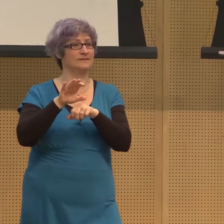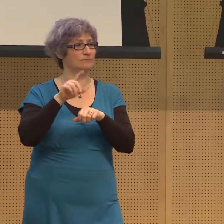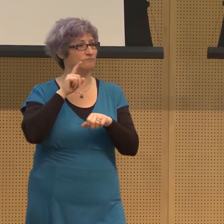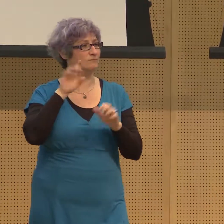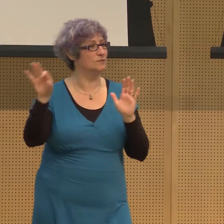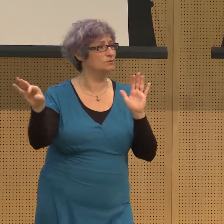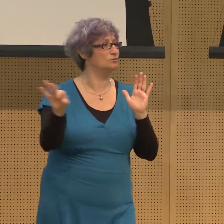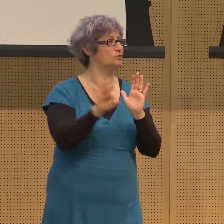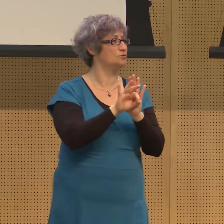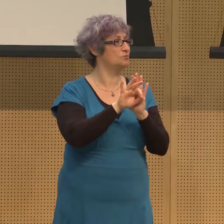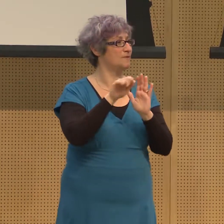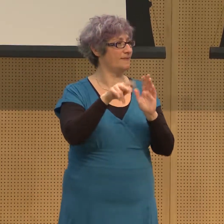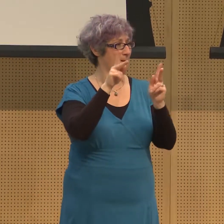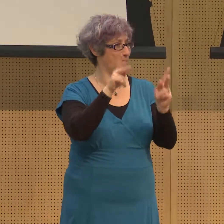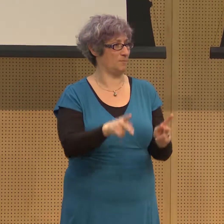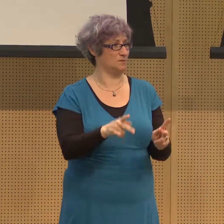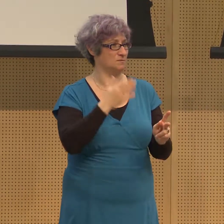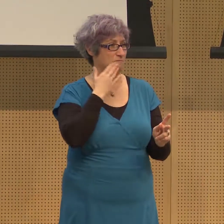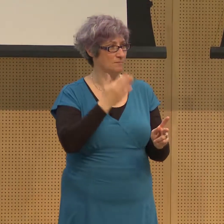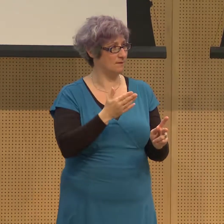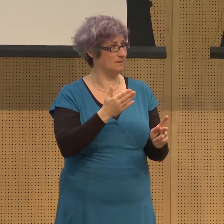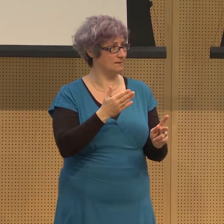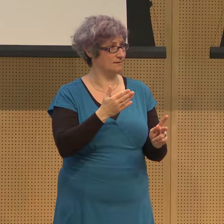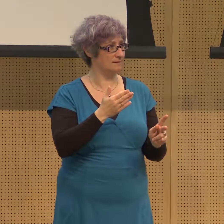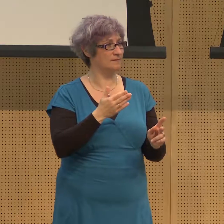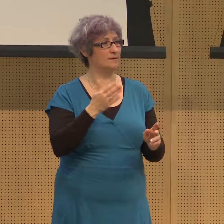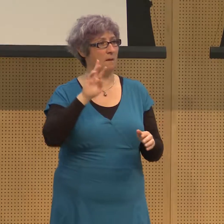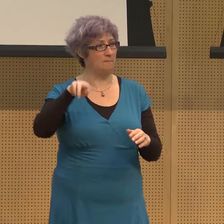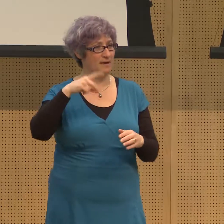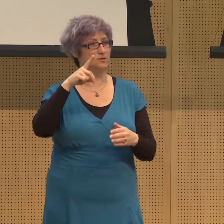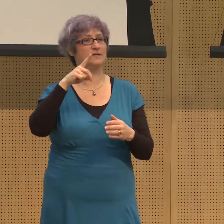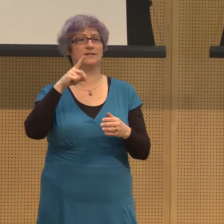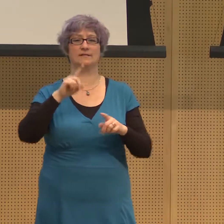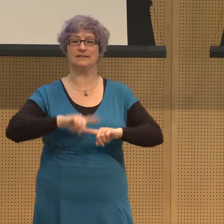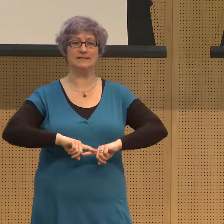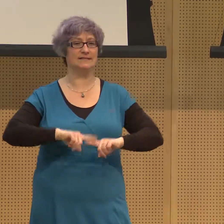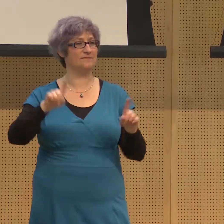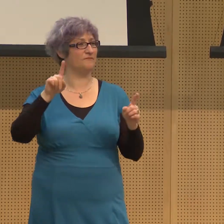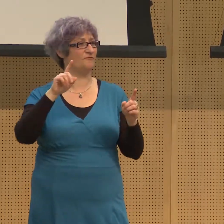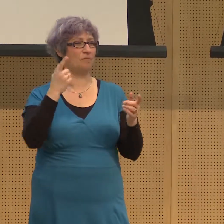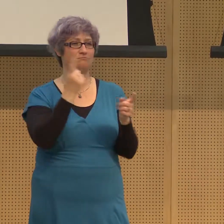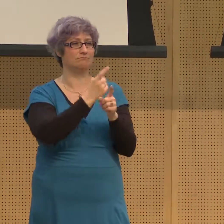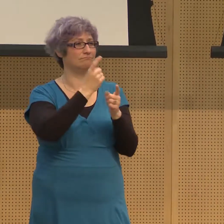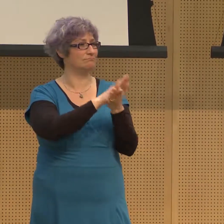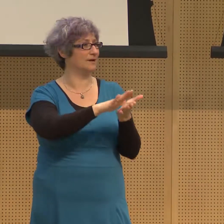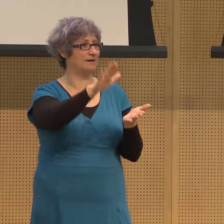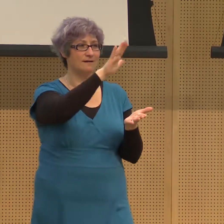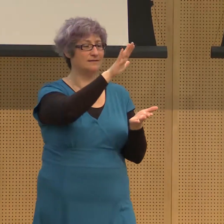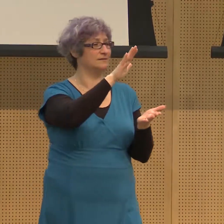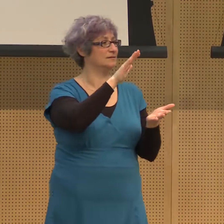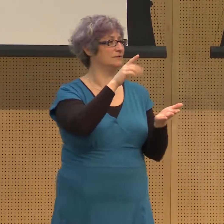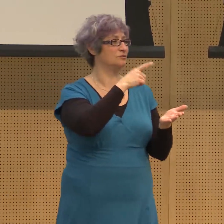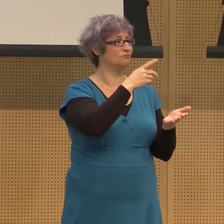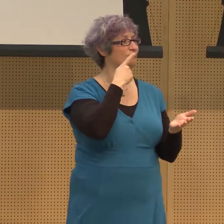So, the big thing that I say to people is to choose a mentor wisely.